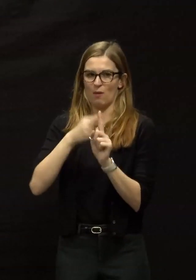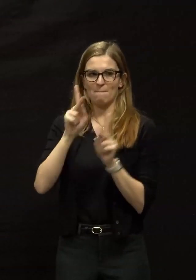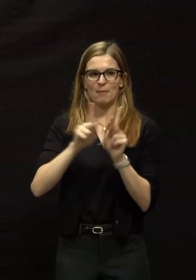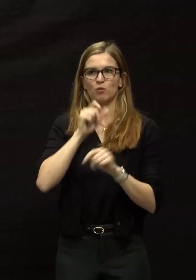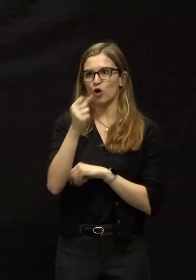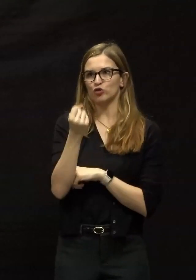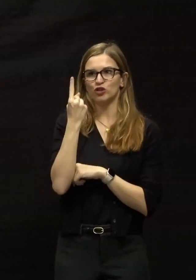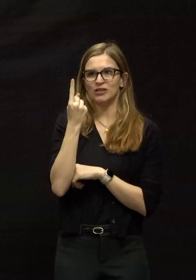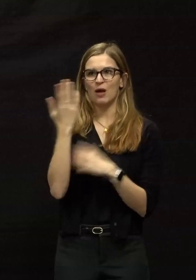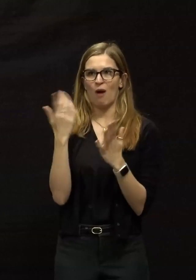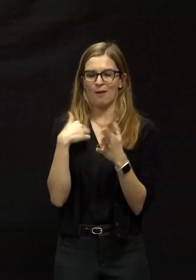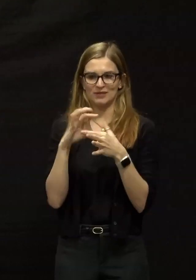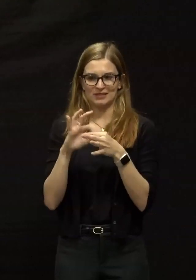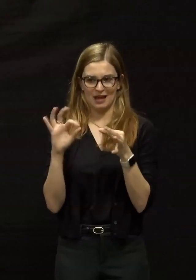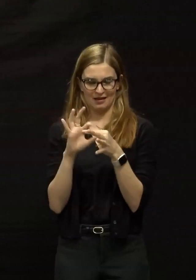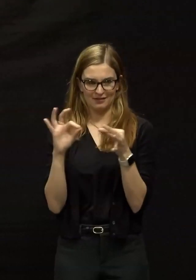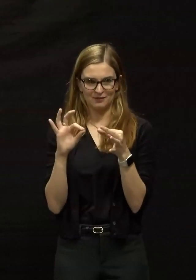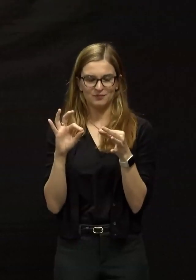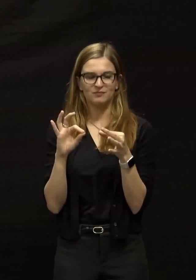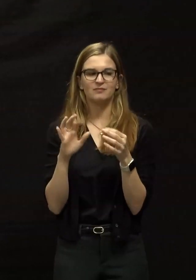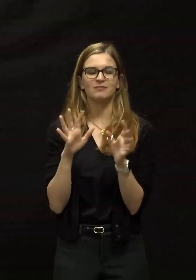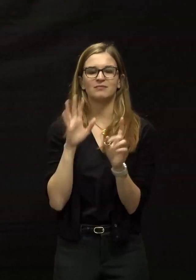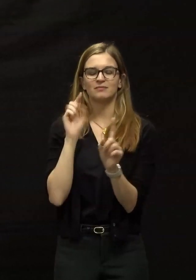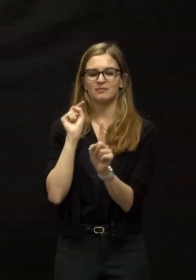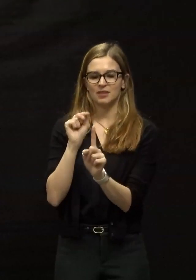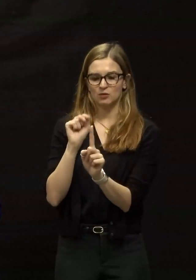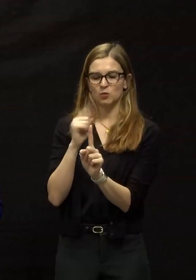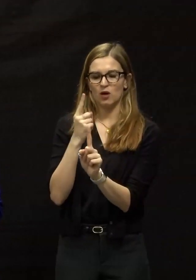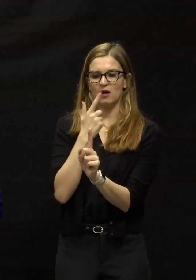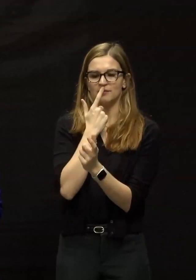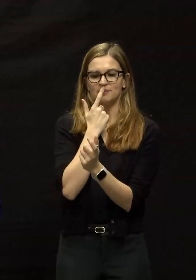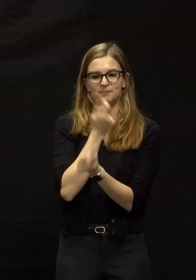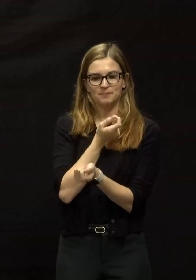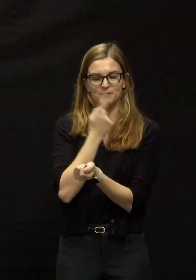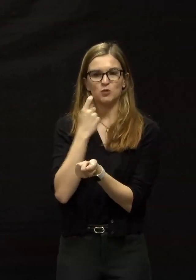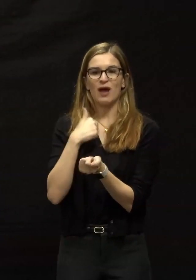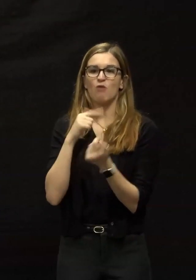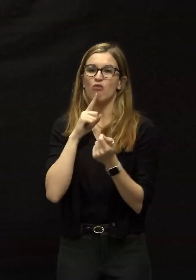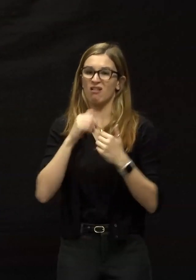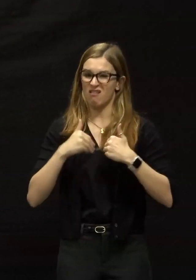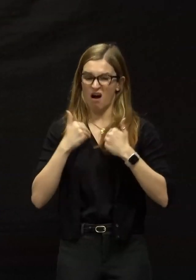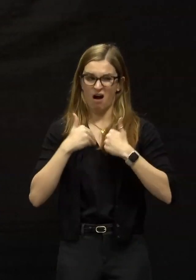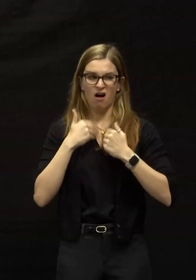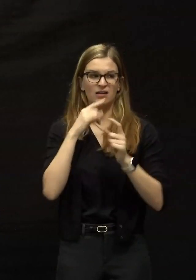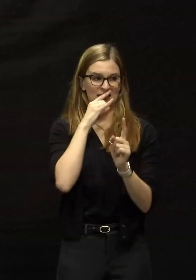So one is talking about being upset when somebody doesn't understand what they're saying. So for this one, it's really interesting.